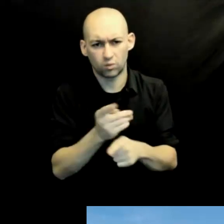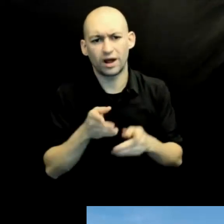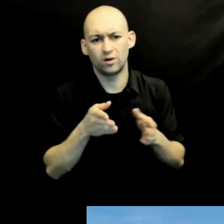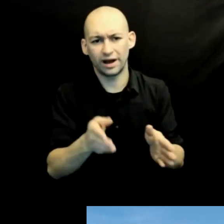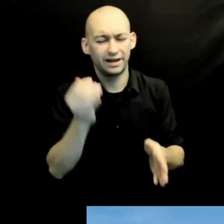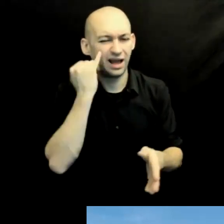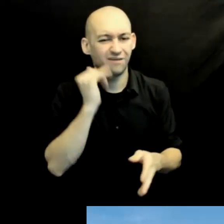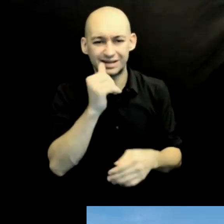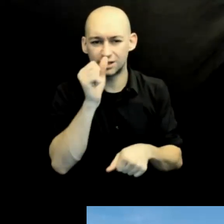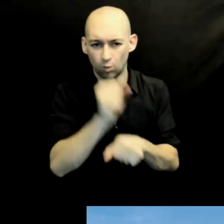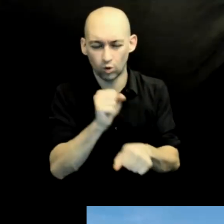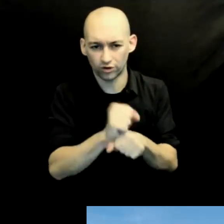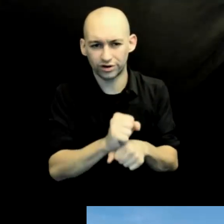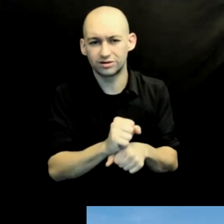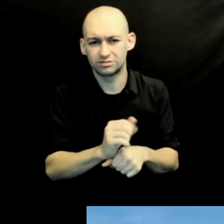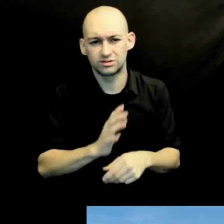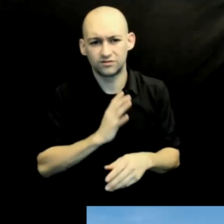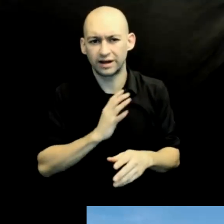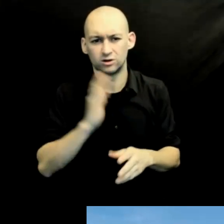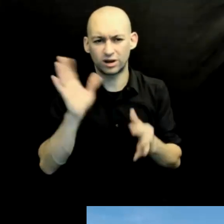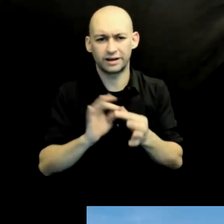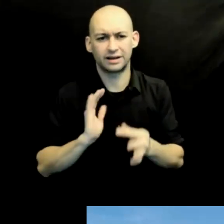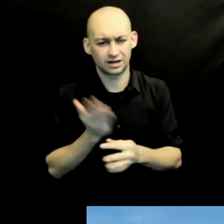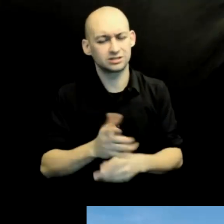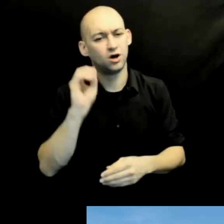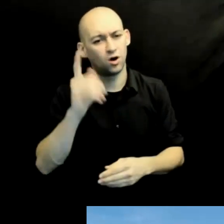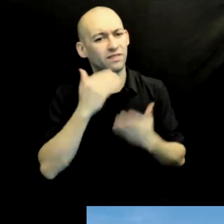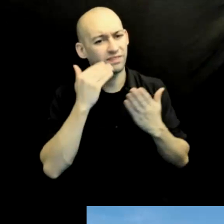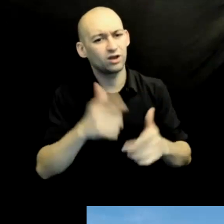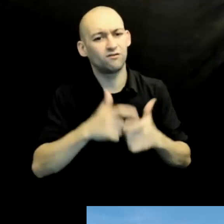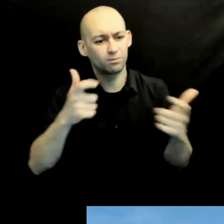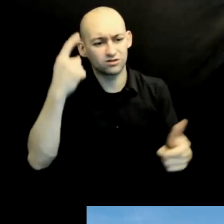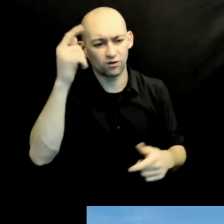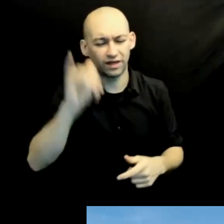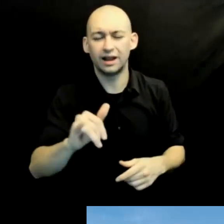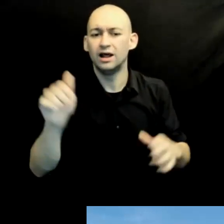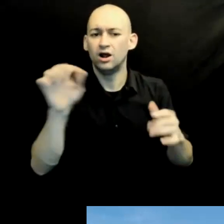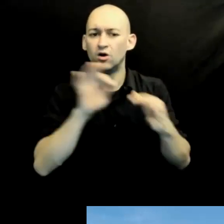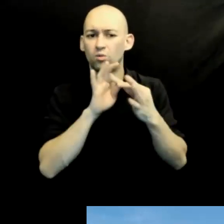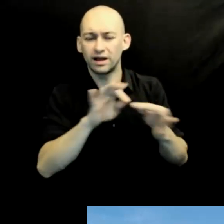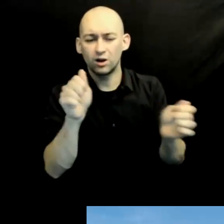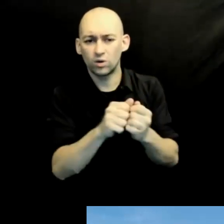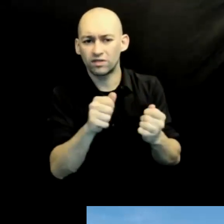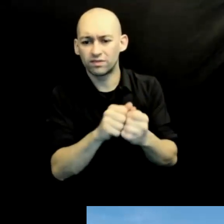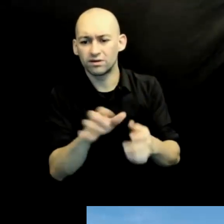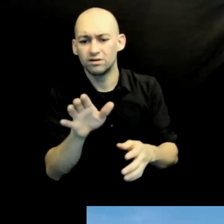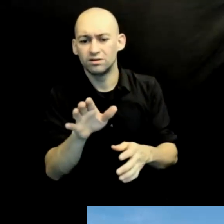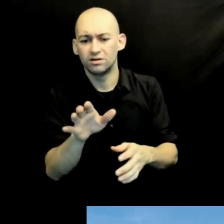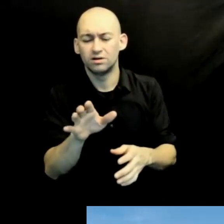as I just described. Okay, thank you so much for that. And then in terms of what can be changed.